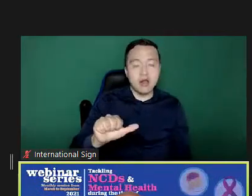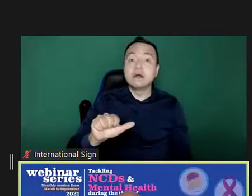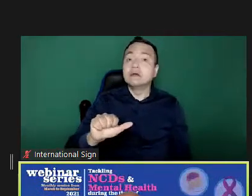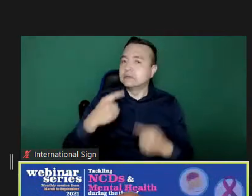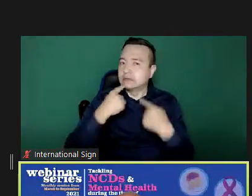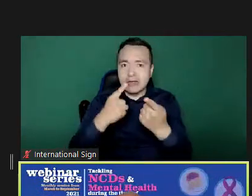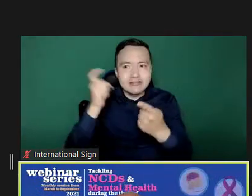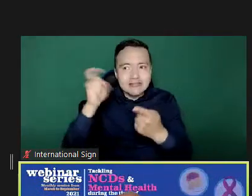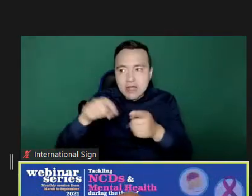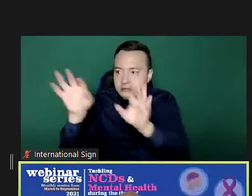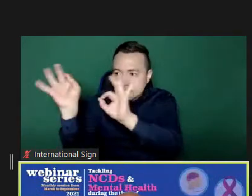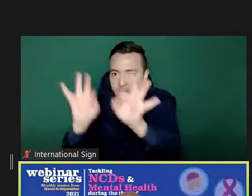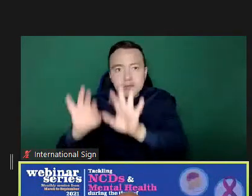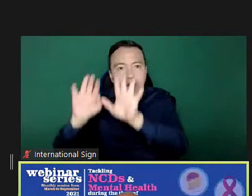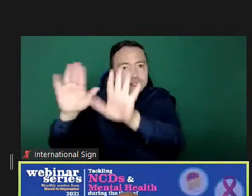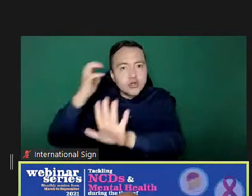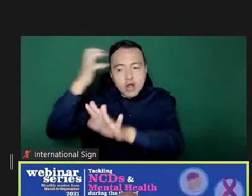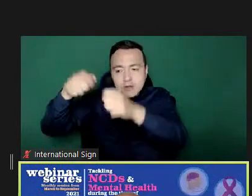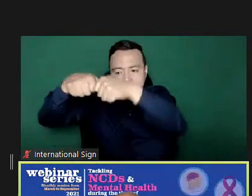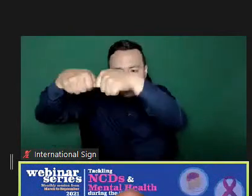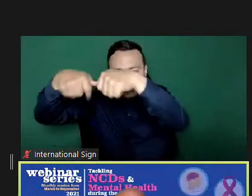Next slide.